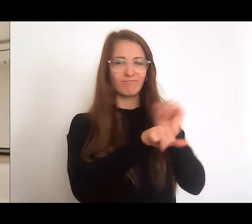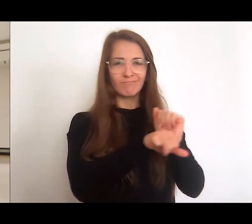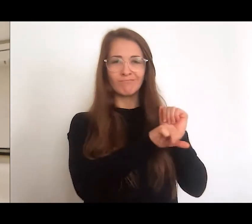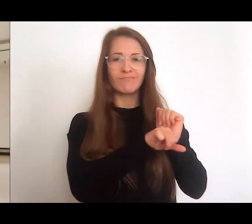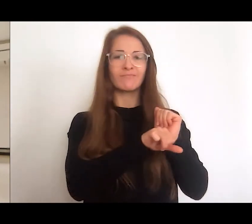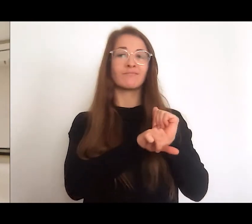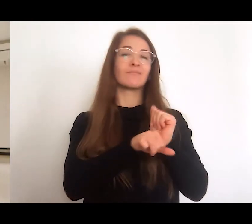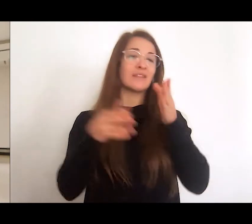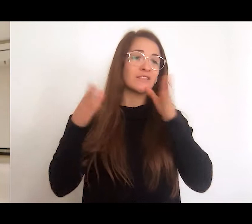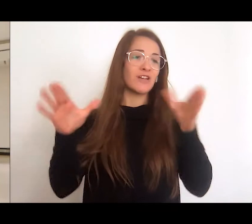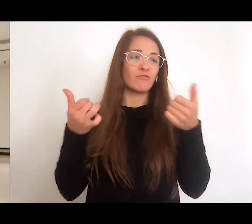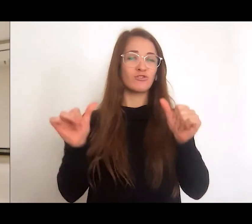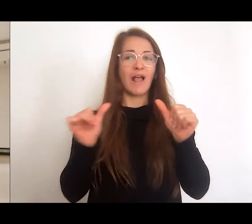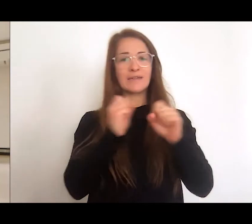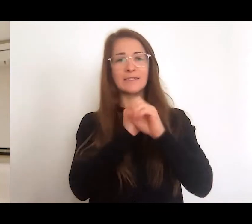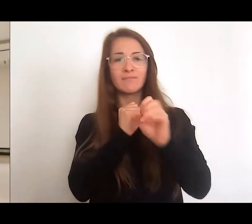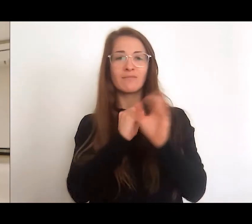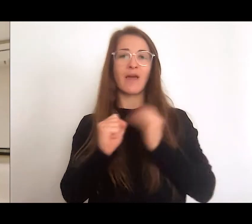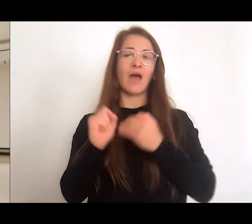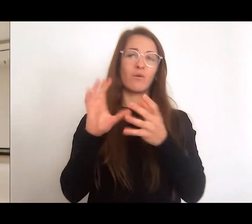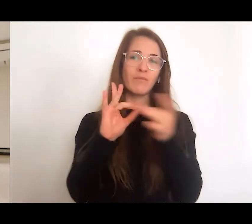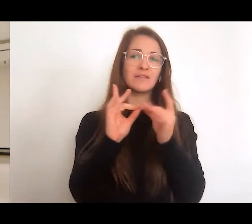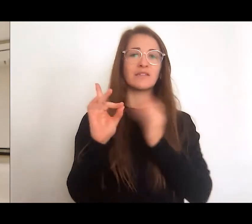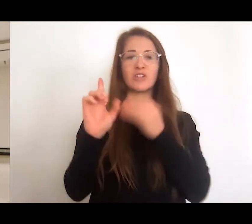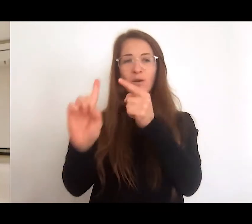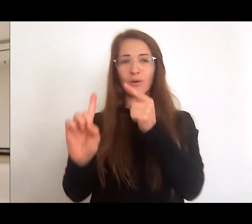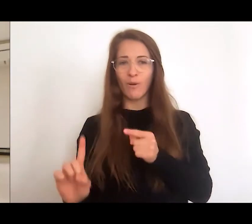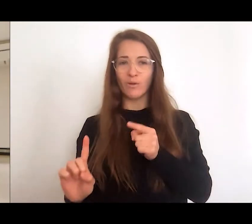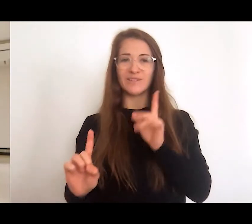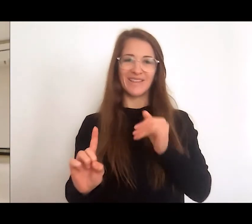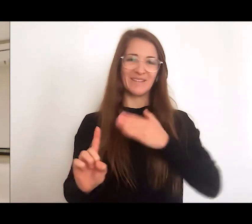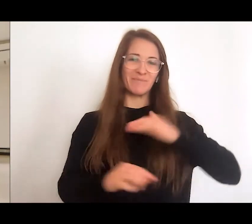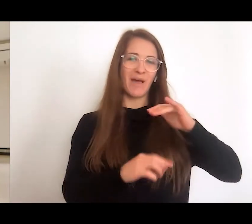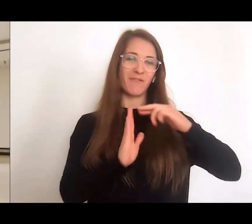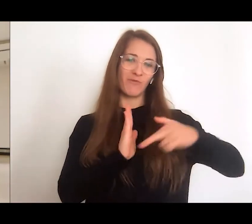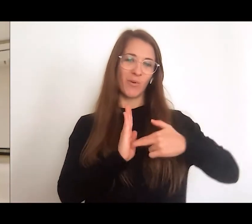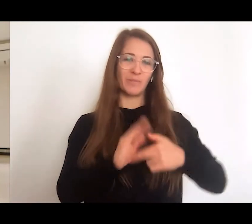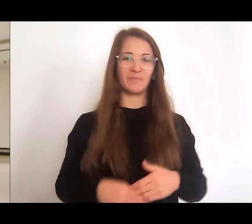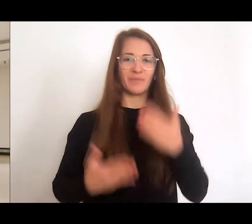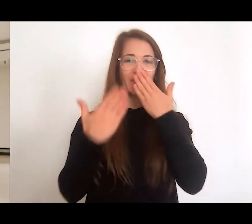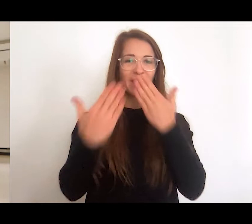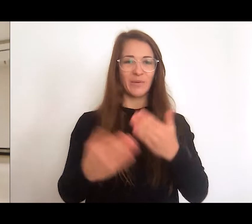AND THE SOCIAL MEDIA AND THE WEBSITE AND ALL AROUND PUTTING THE WORD OUT ABOUT DRNY.